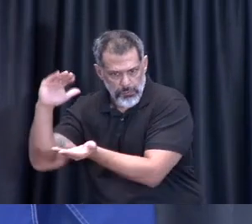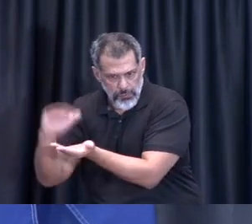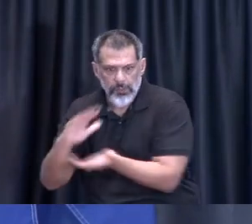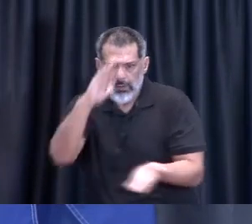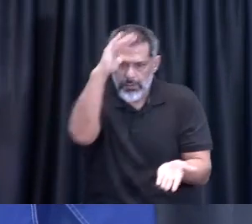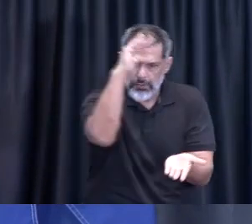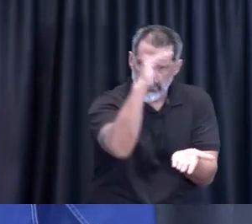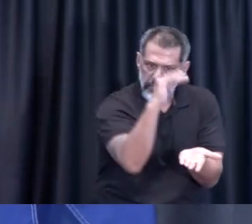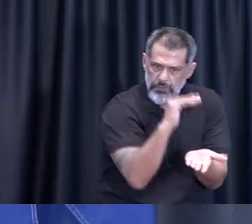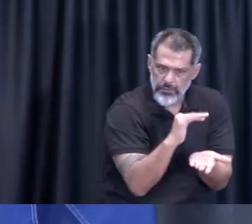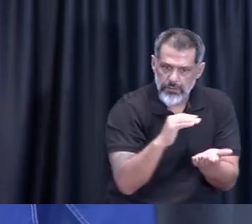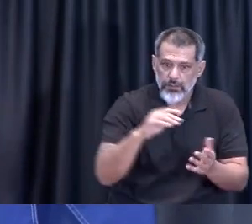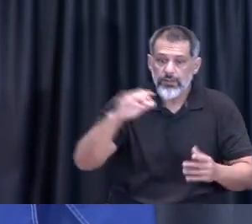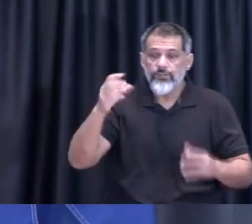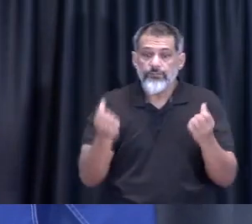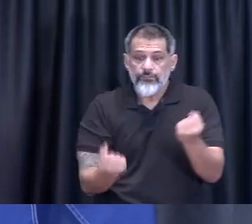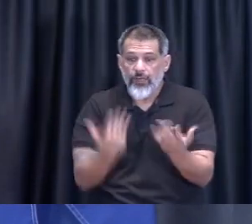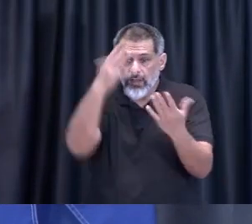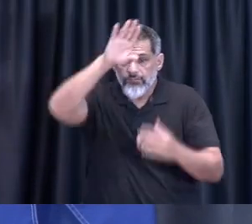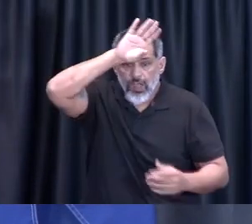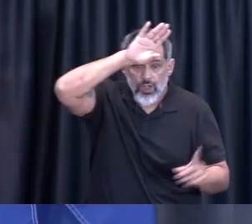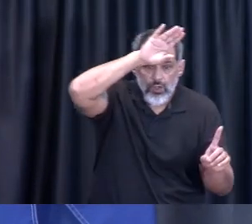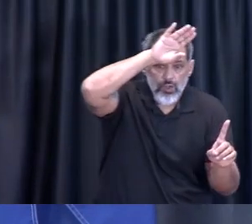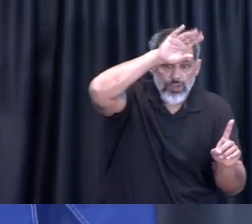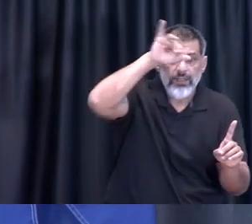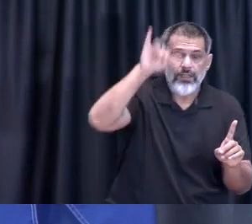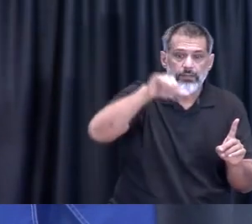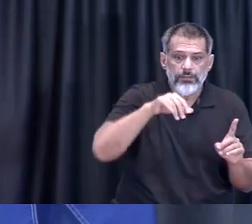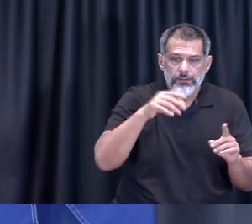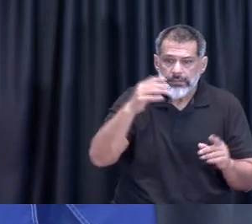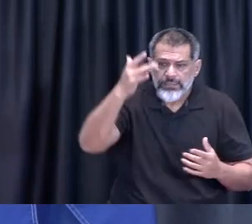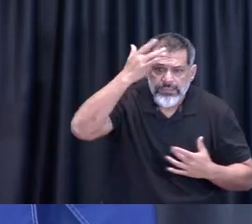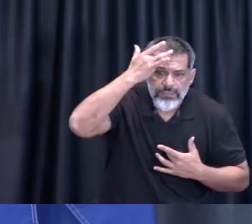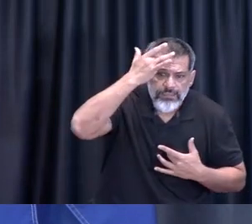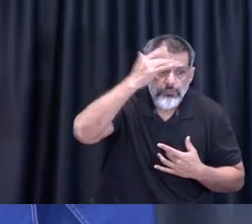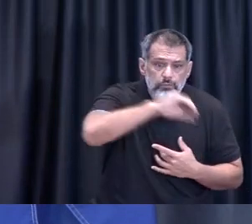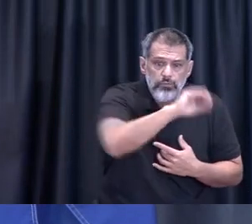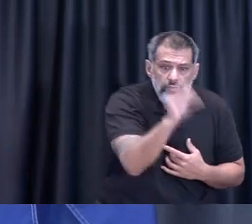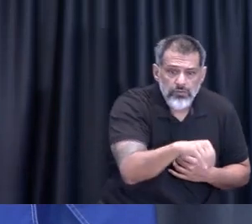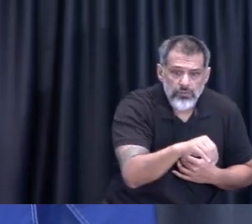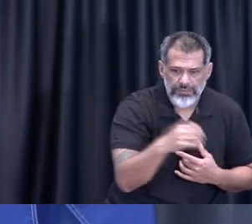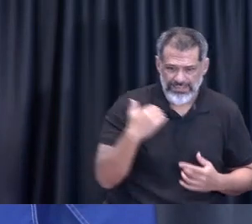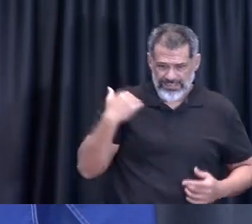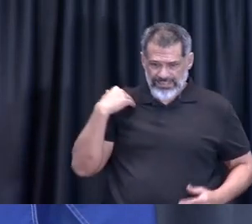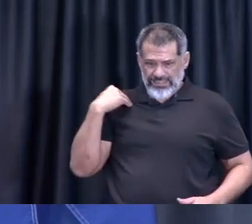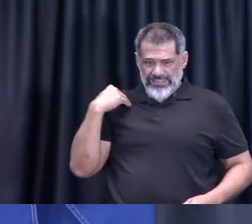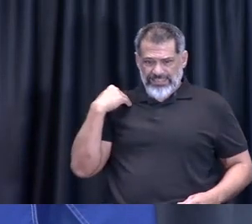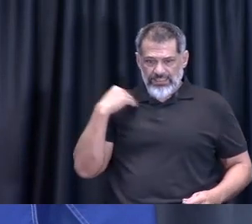In Fire Services, our operating unplanned absence rate has improved from 9.7 per cent during the week